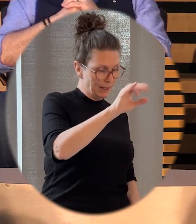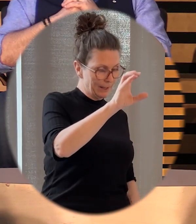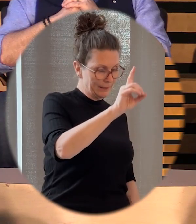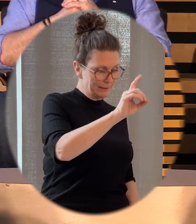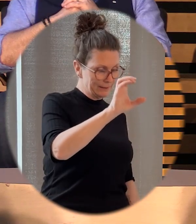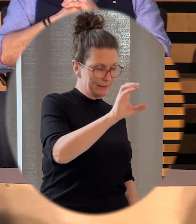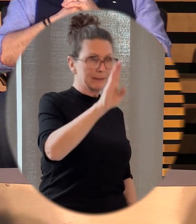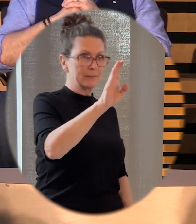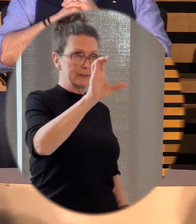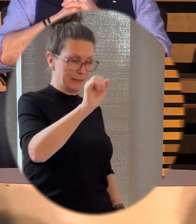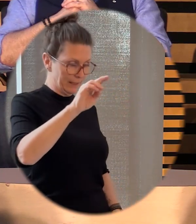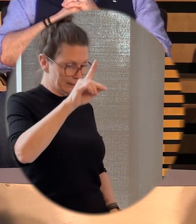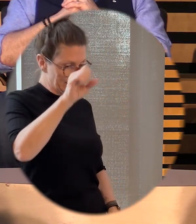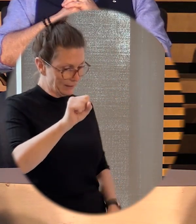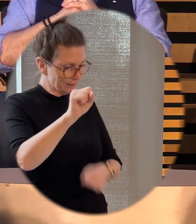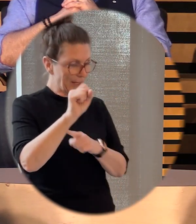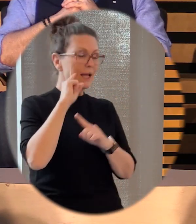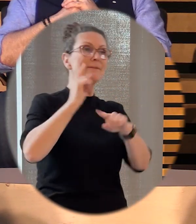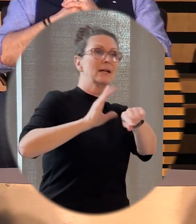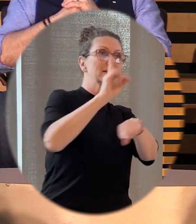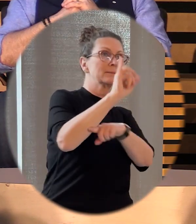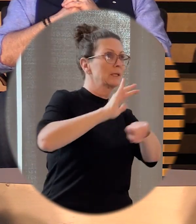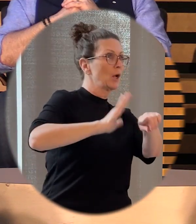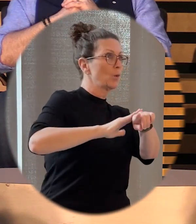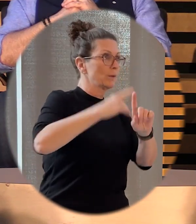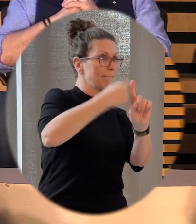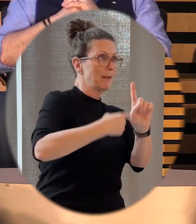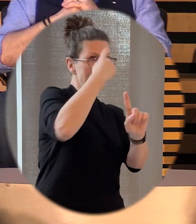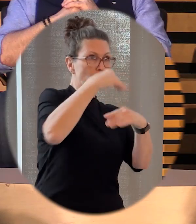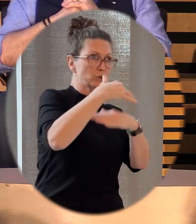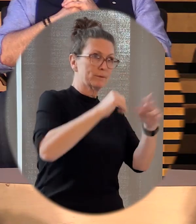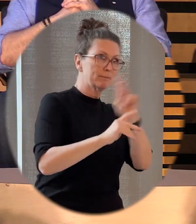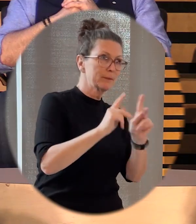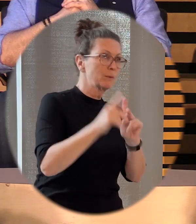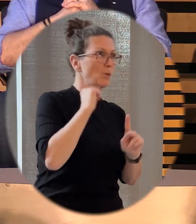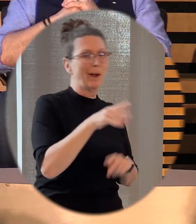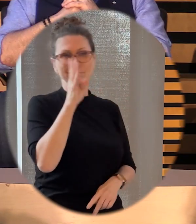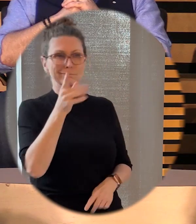disability is not a priority within any government across Canada. So the raise the profile we created